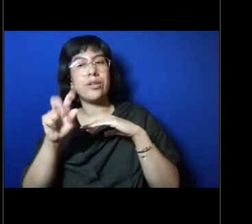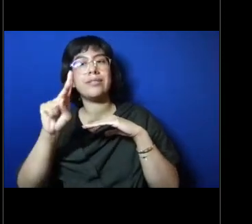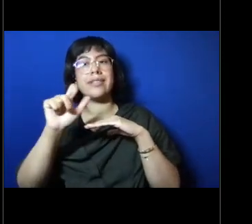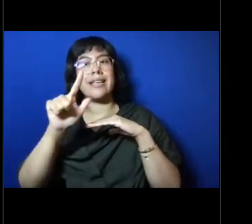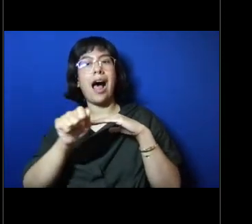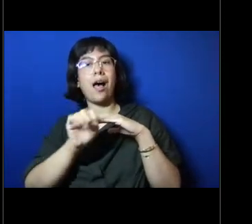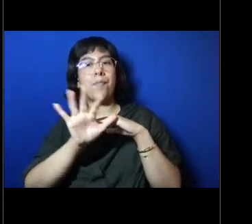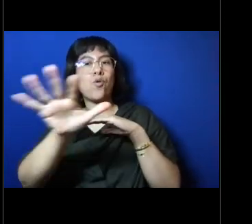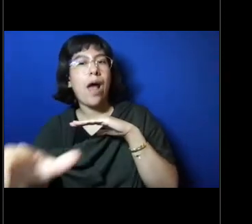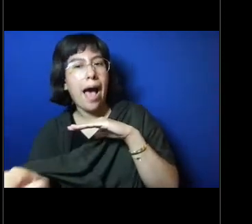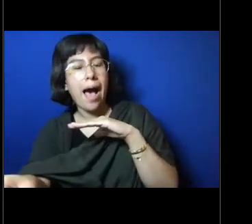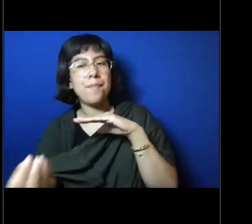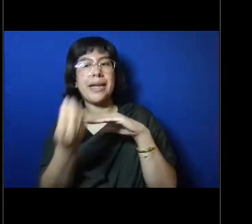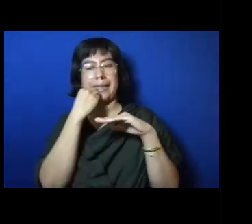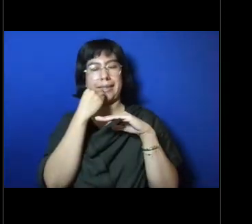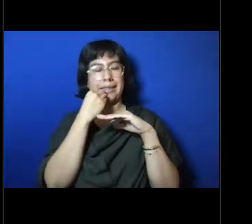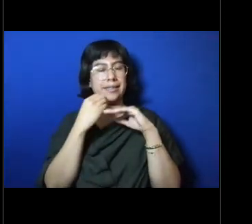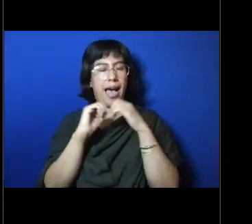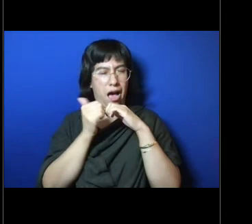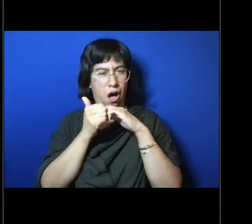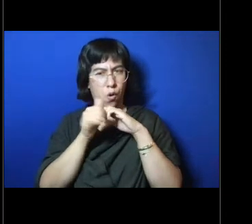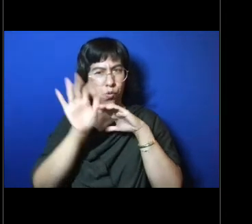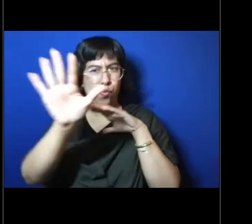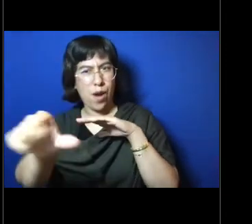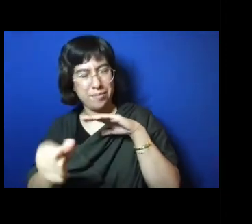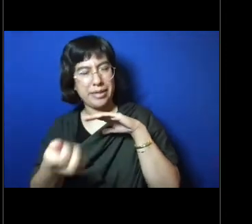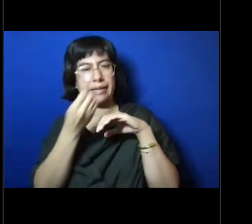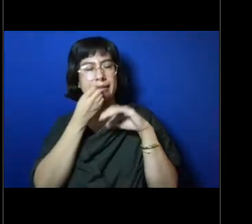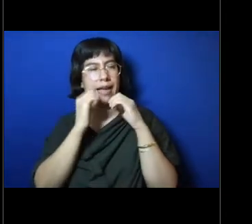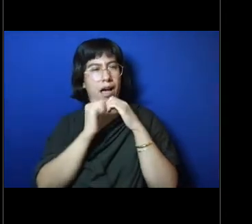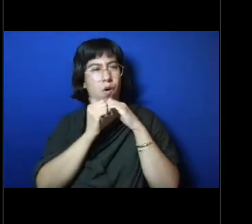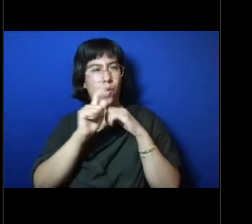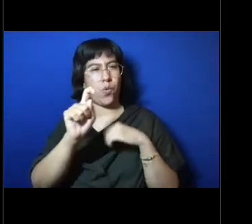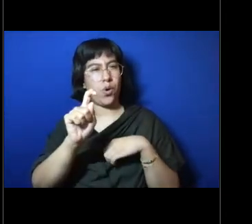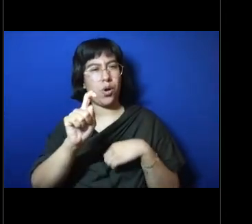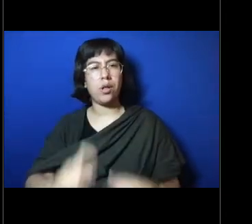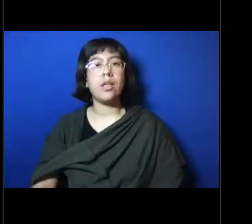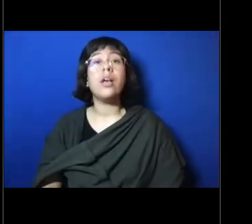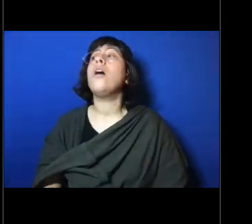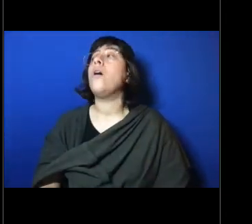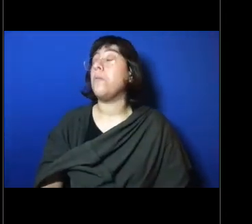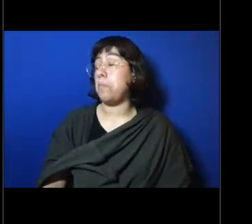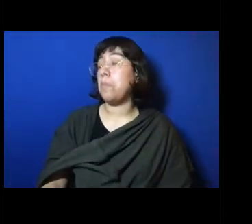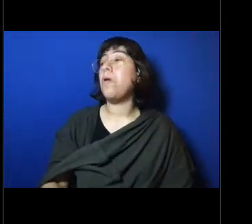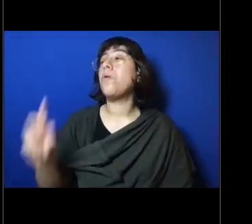and how they get the algae off the rock. Okay, sure.